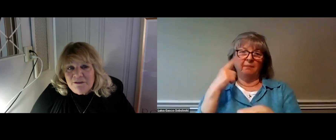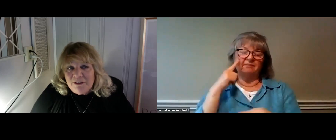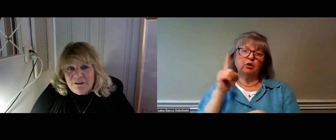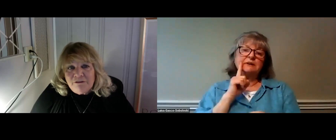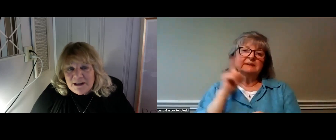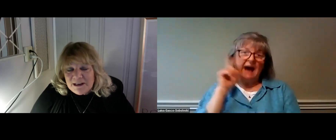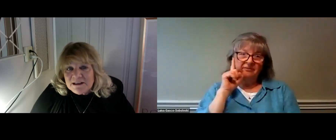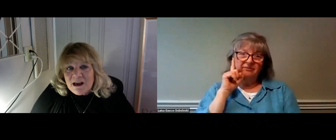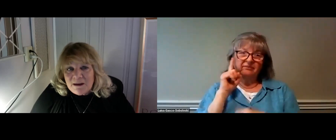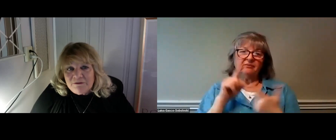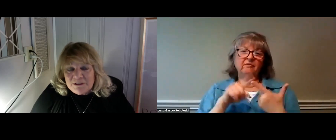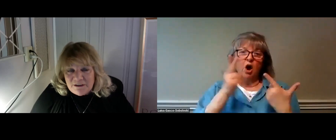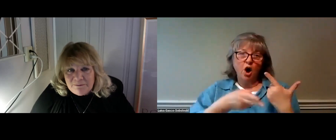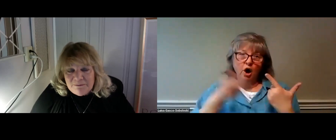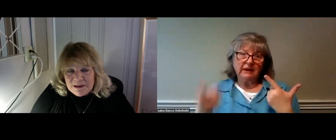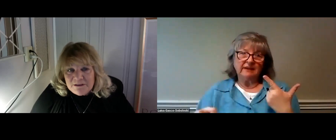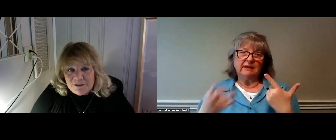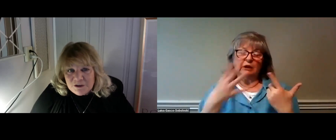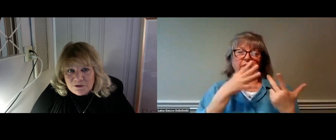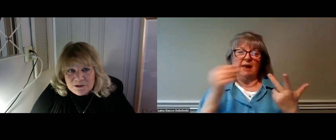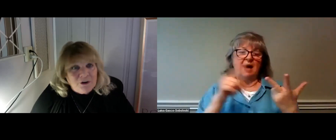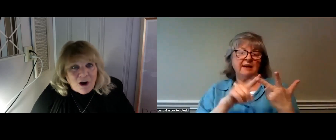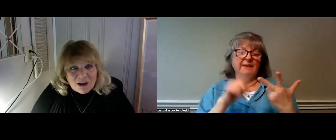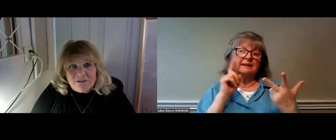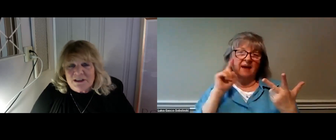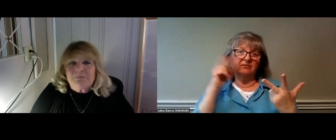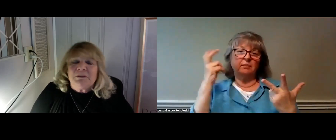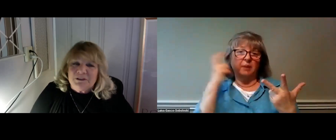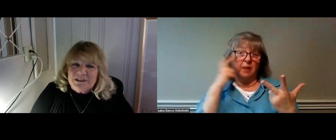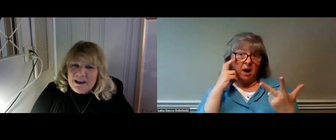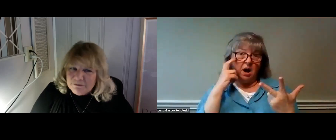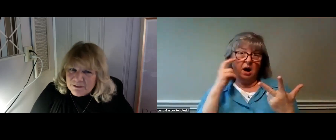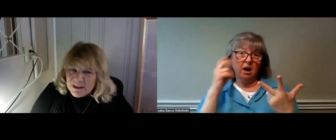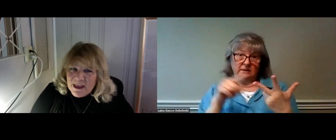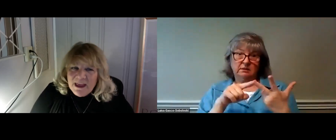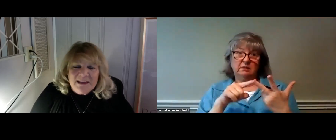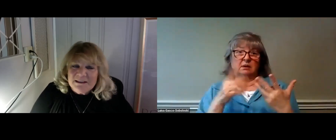frightening time for deaf individuals, for all of us, but for deaf and deaf-blind